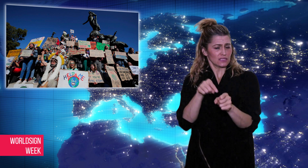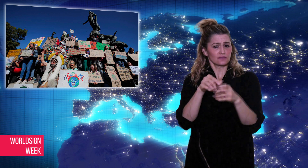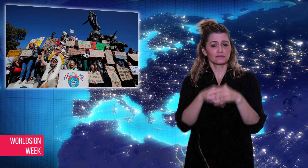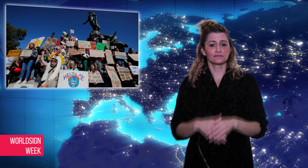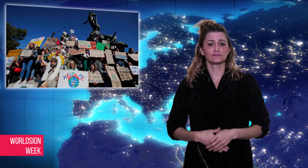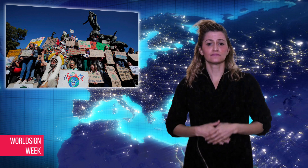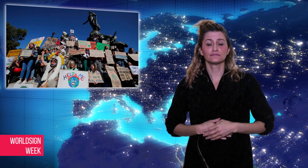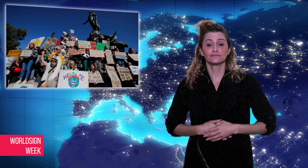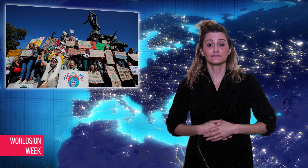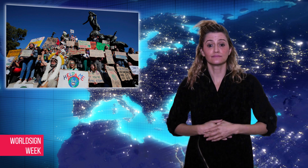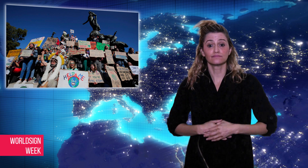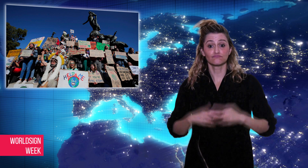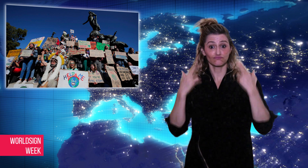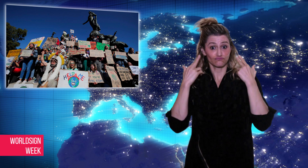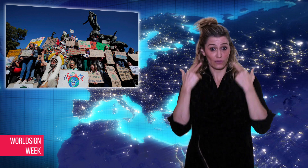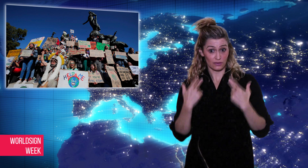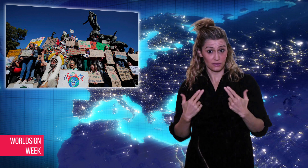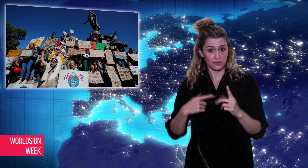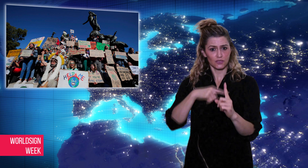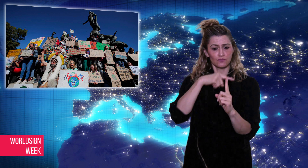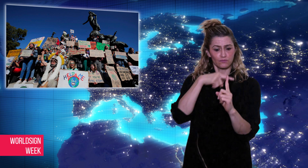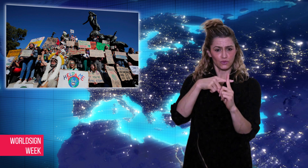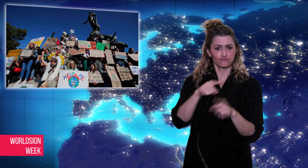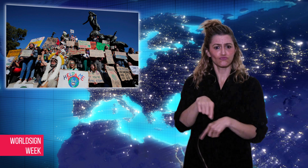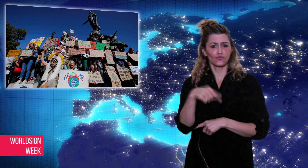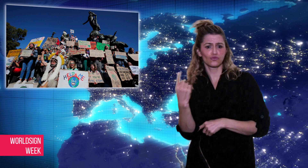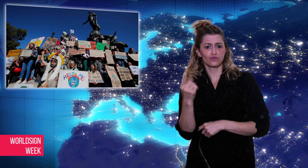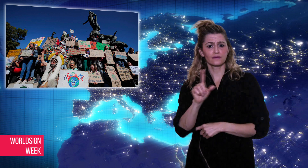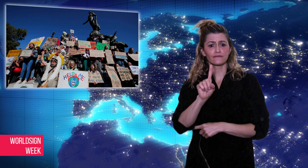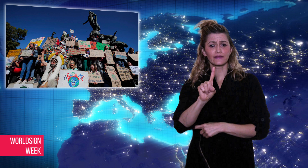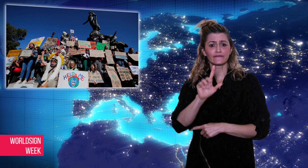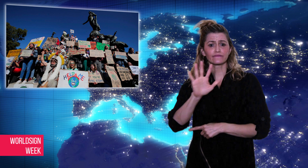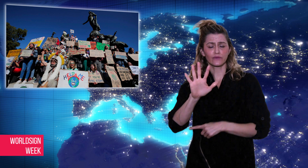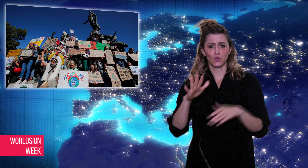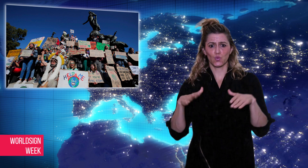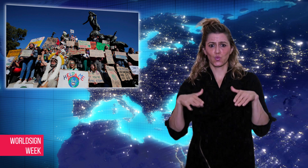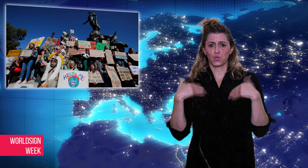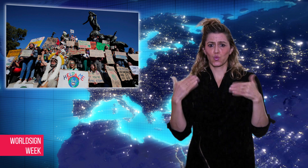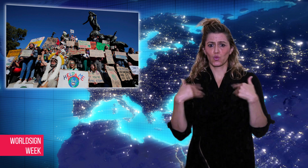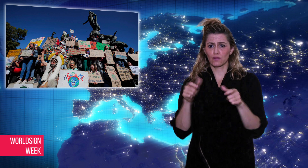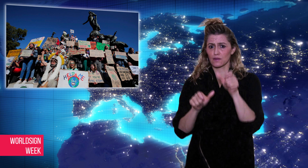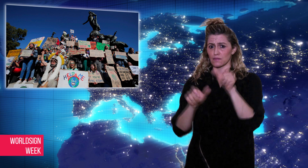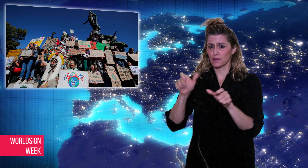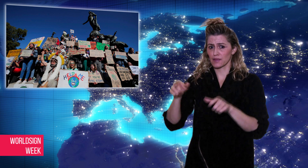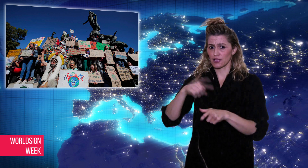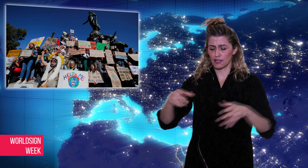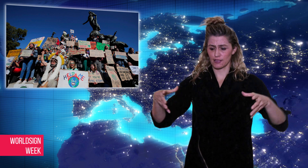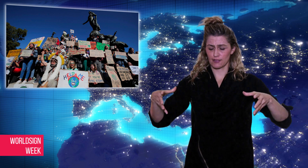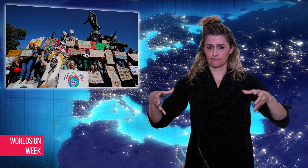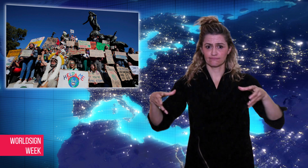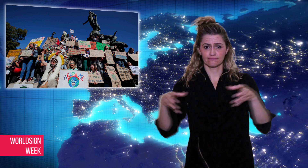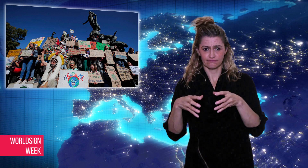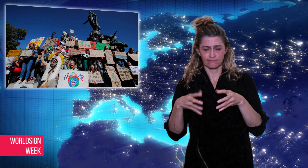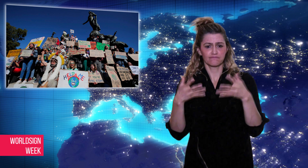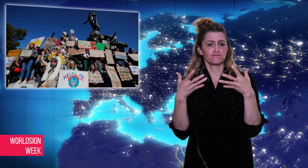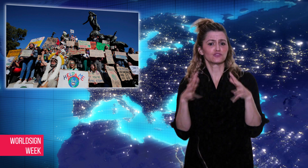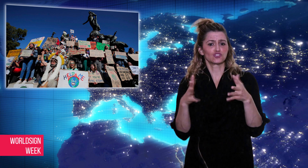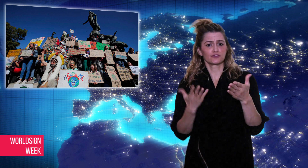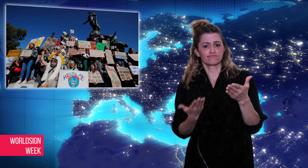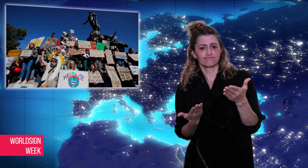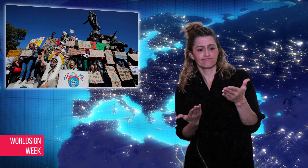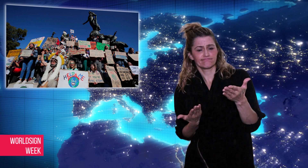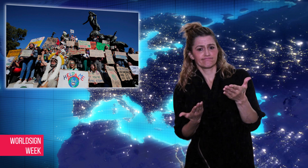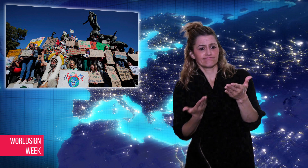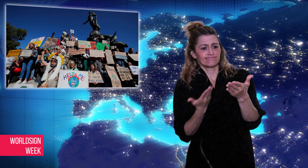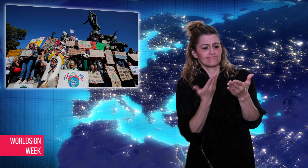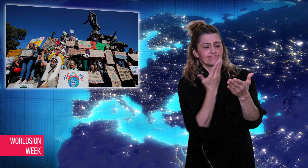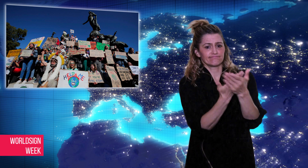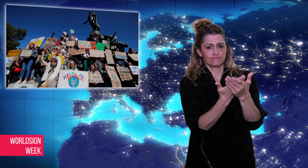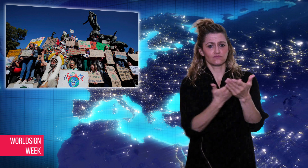She and 15 other young people filed a complaint